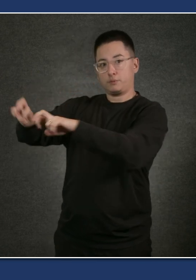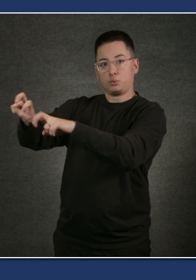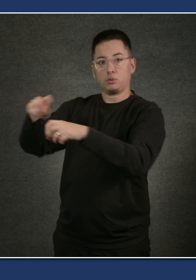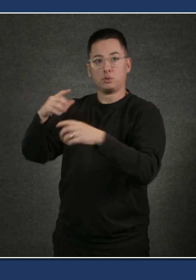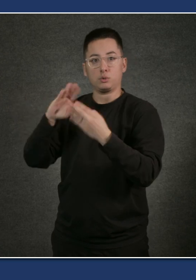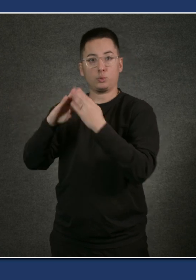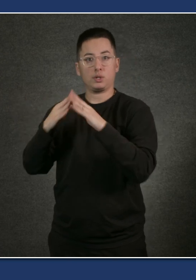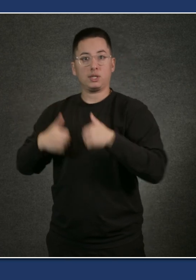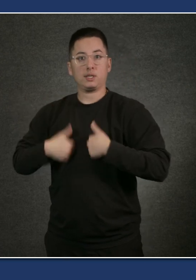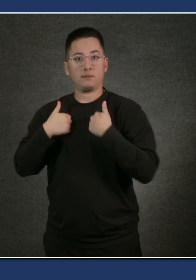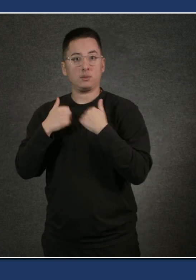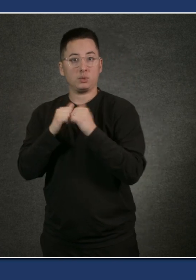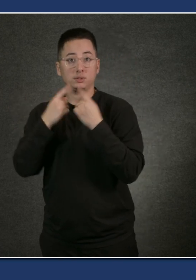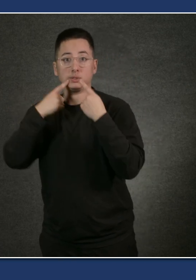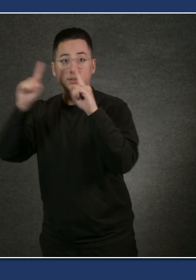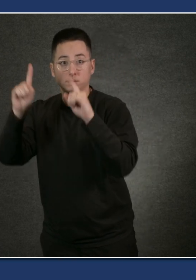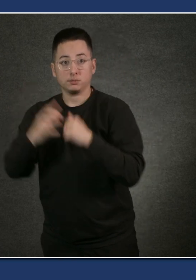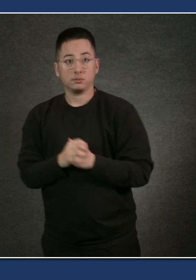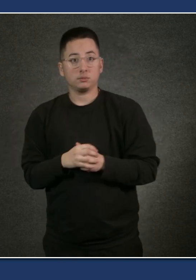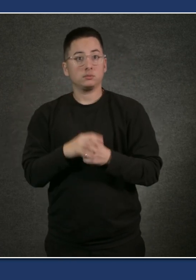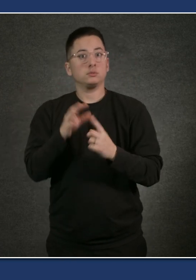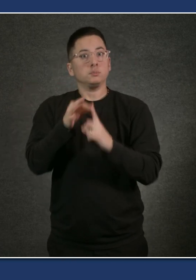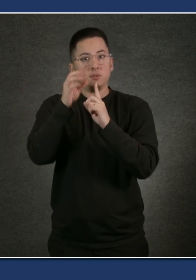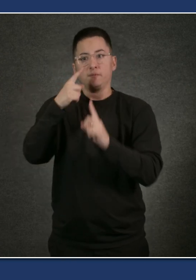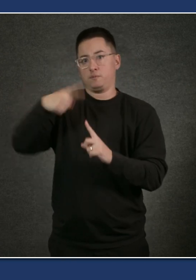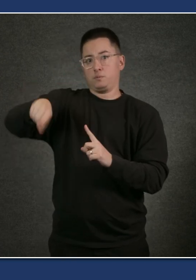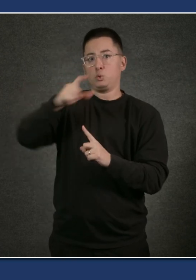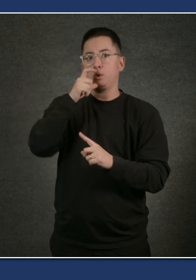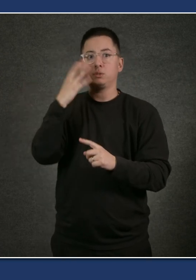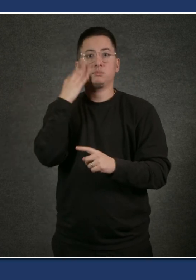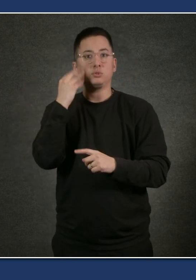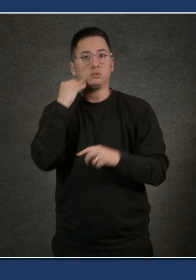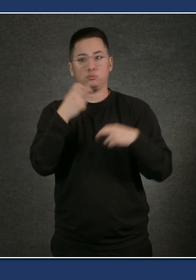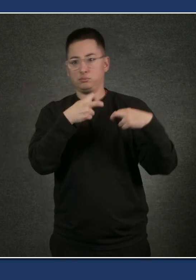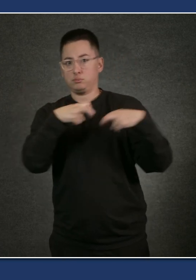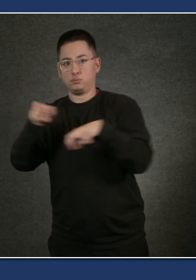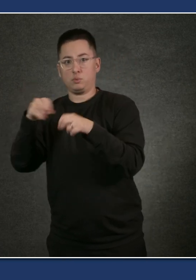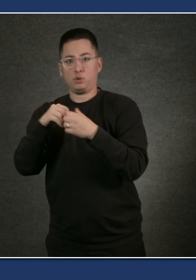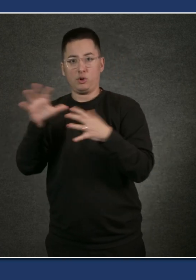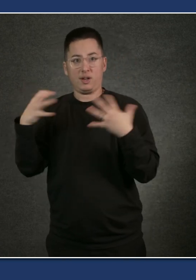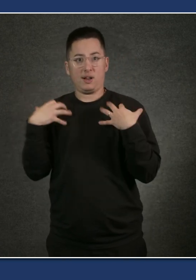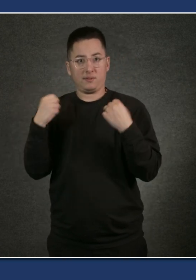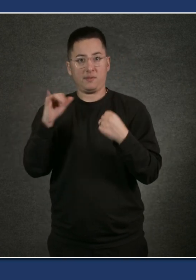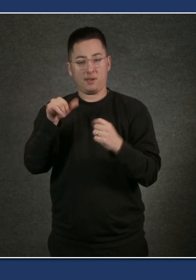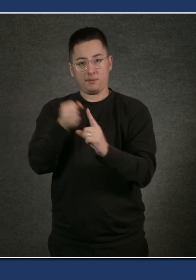for them to help transfer back to community living, especially for those who are experiencing